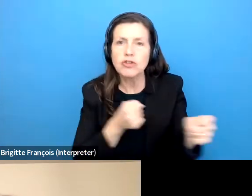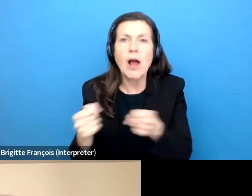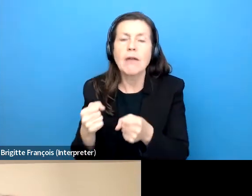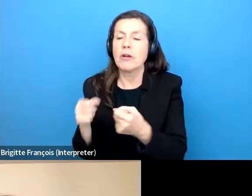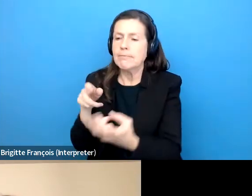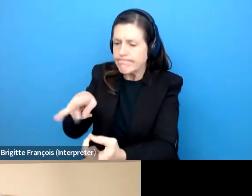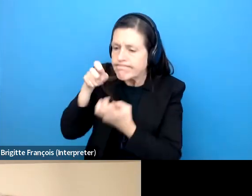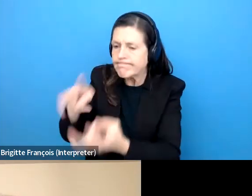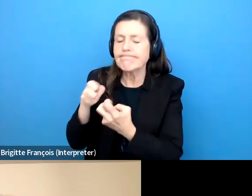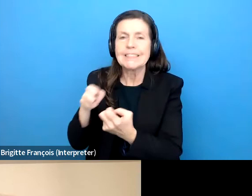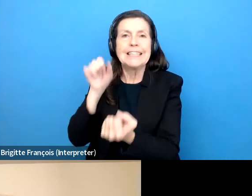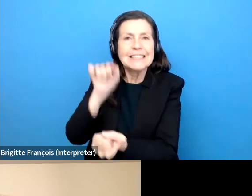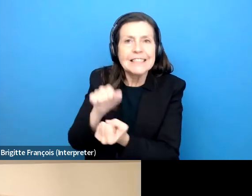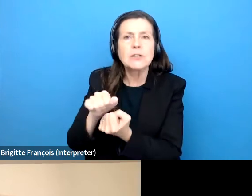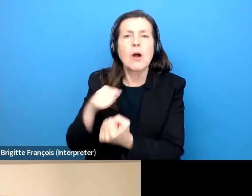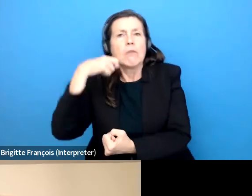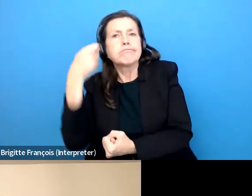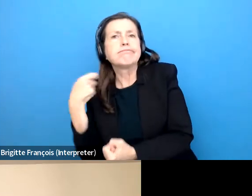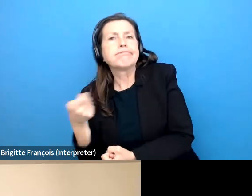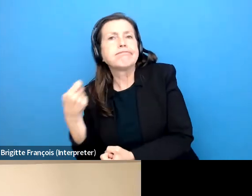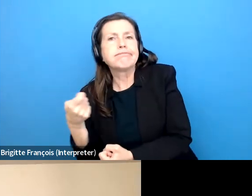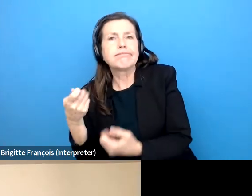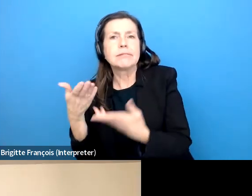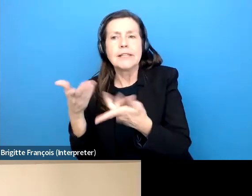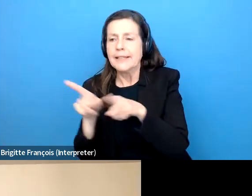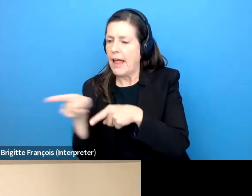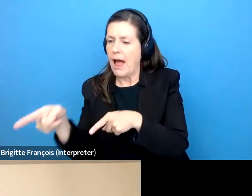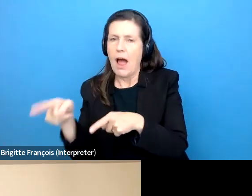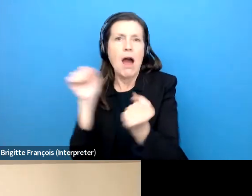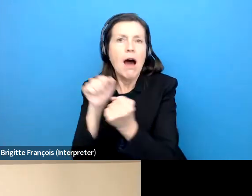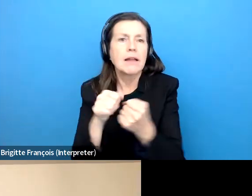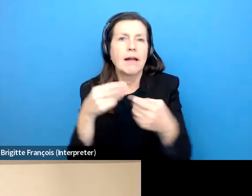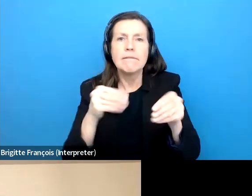Before we adopted our document General Recommendation 38,